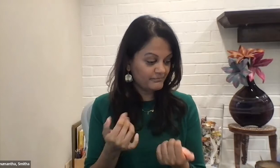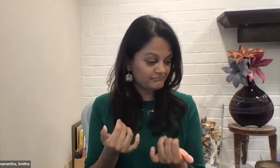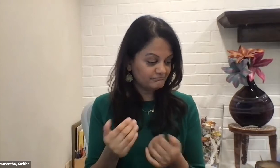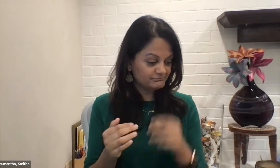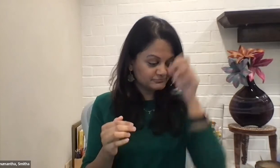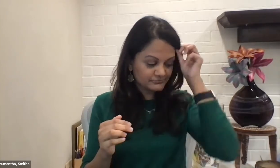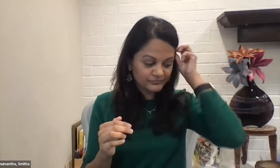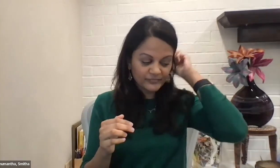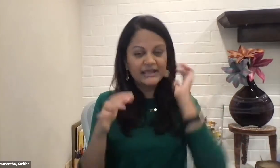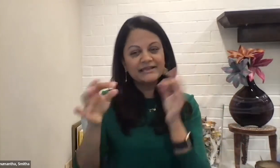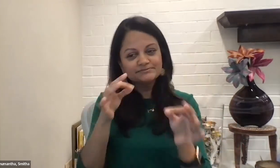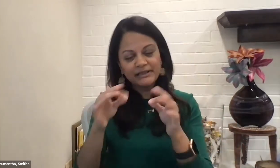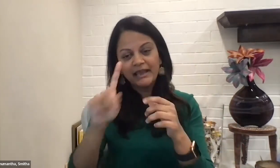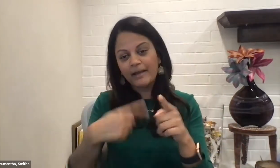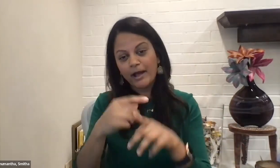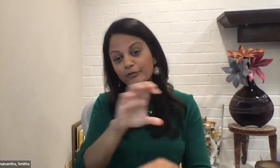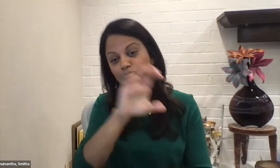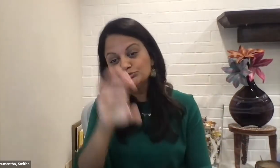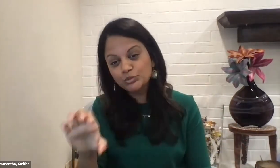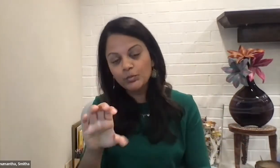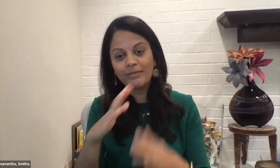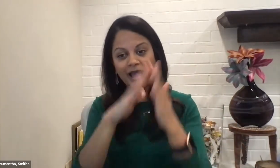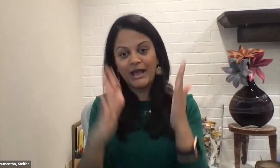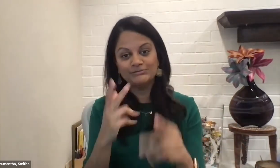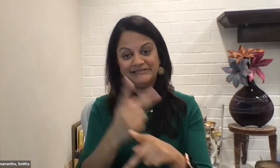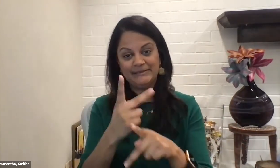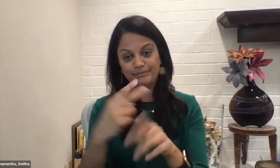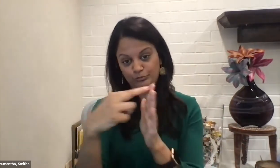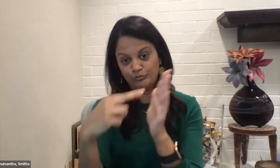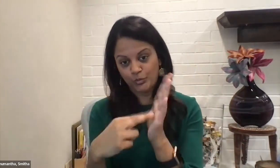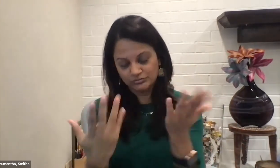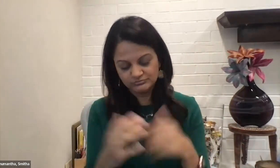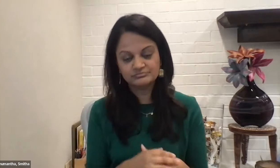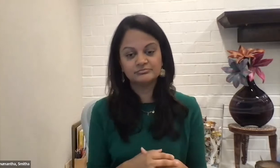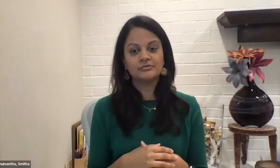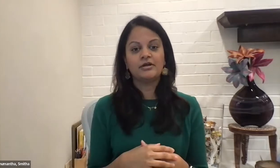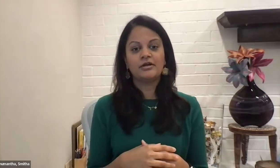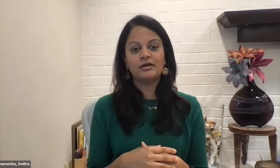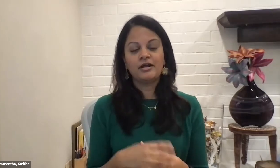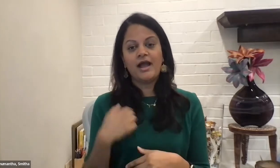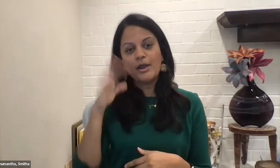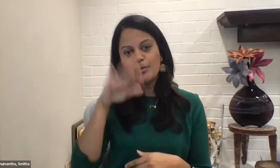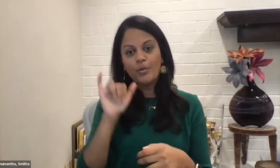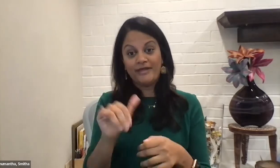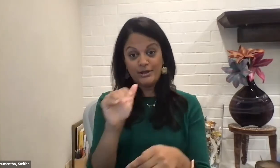OK, and with that being said, I want to talk about a few Zoom housekeeping rules.